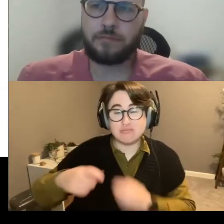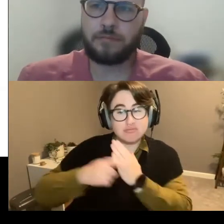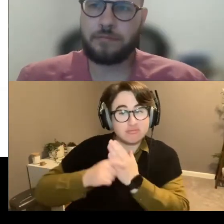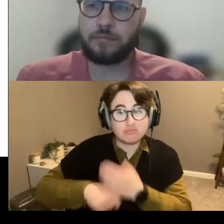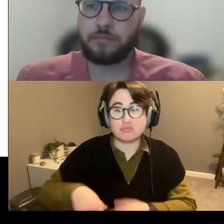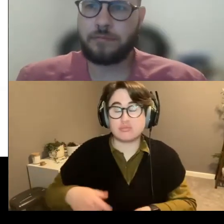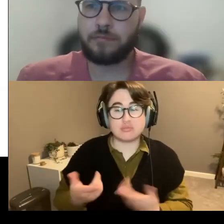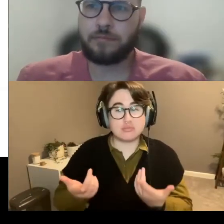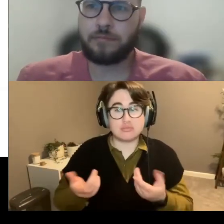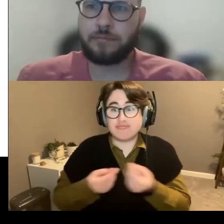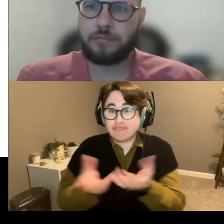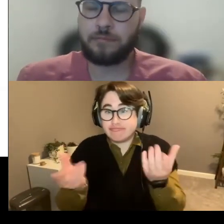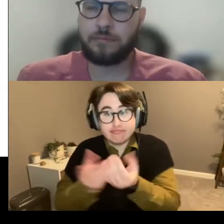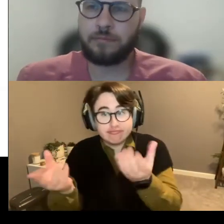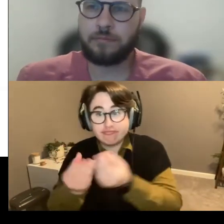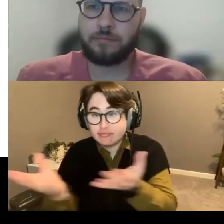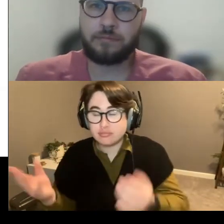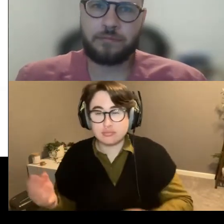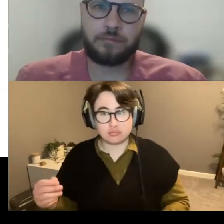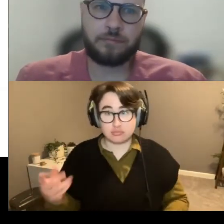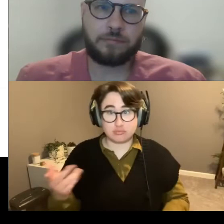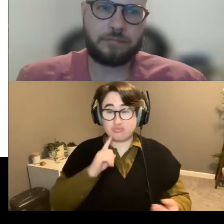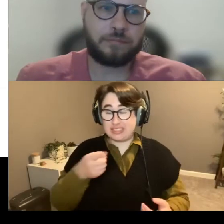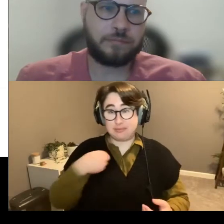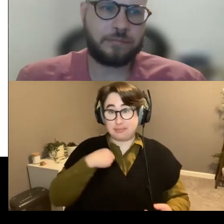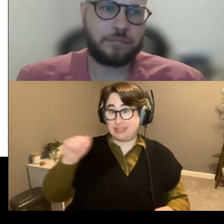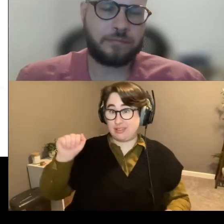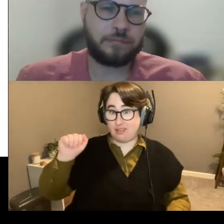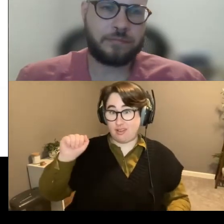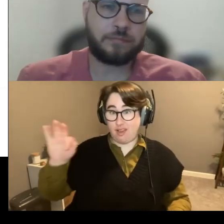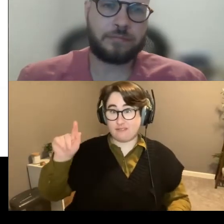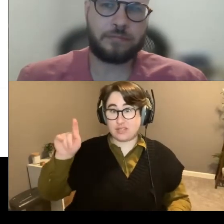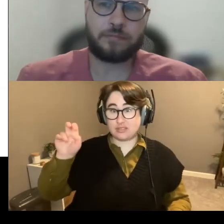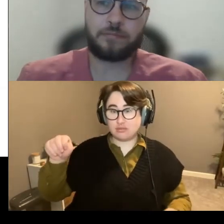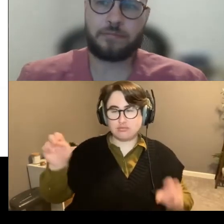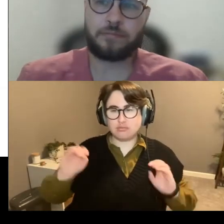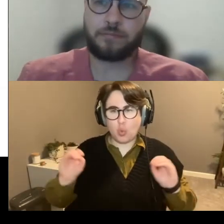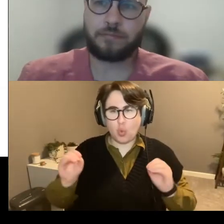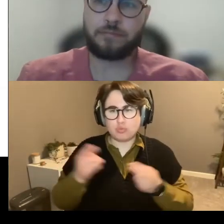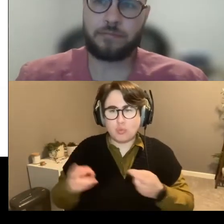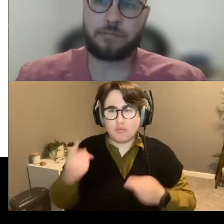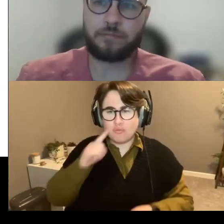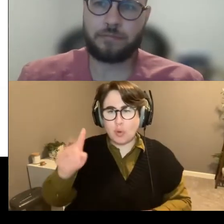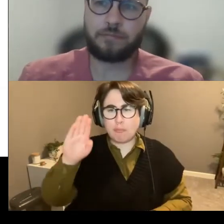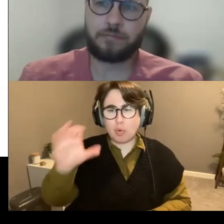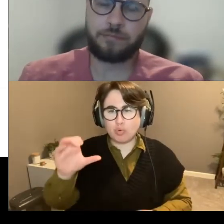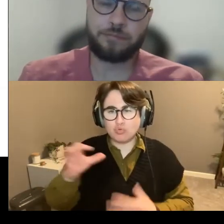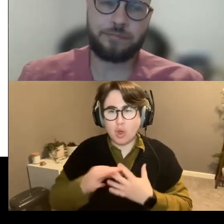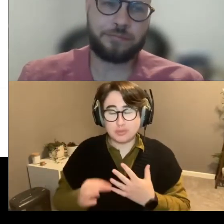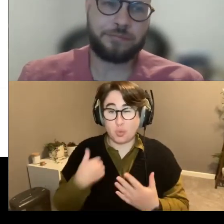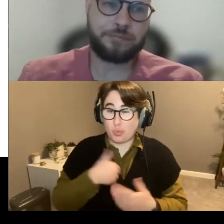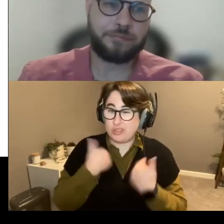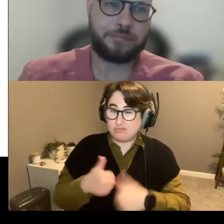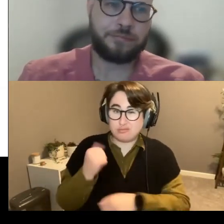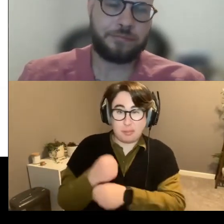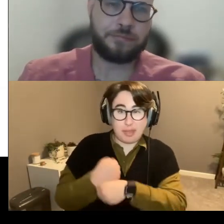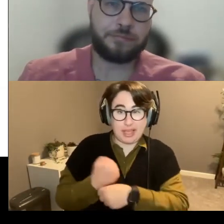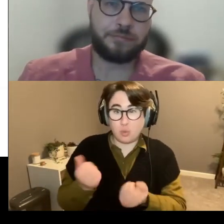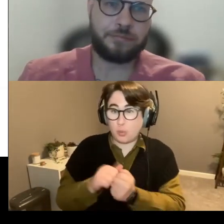we didn't have a resource for birth control options, so we created one with other partners.